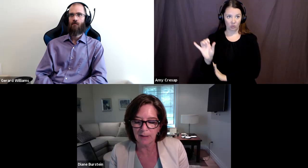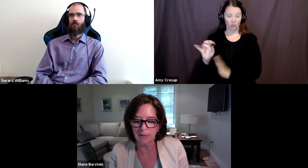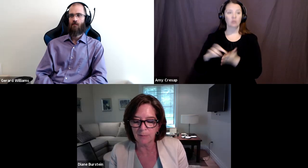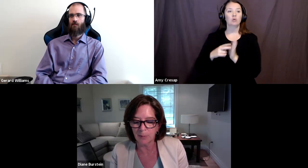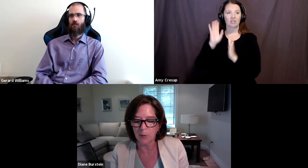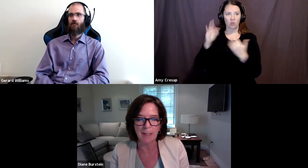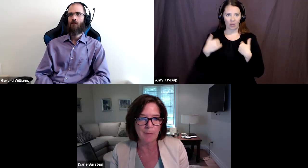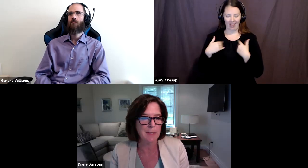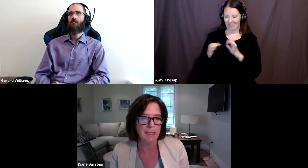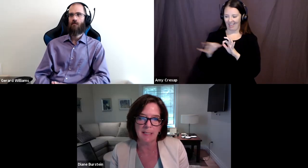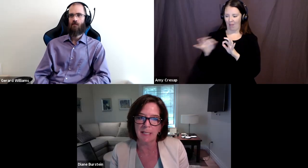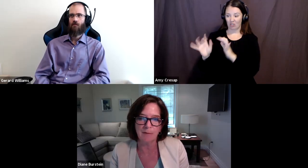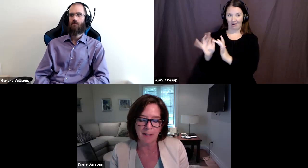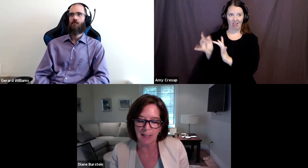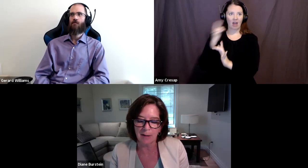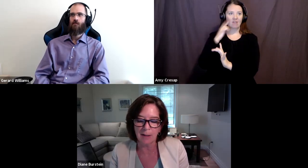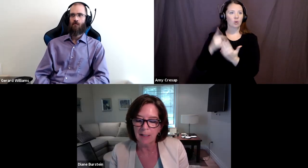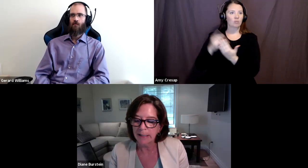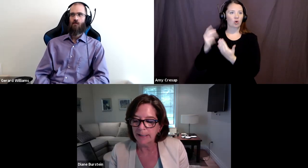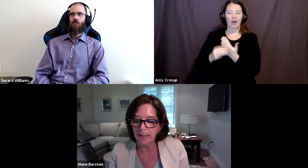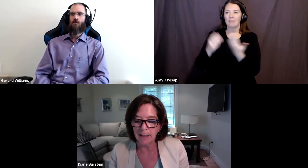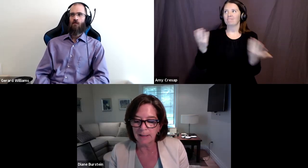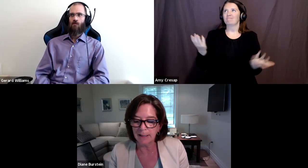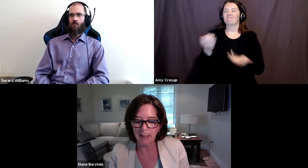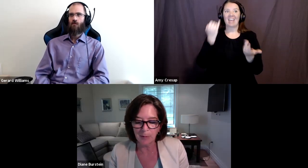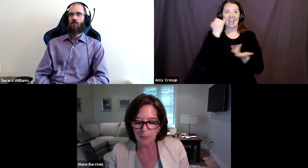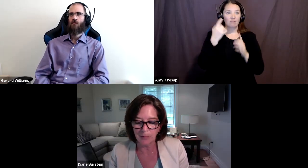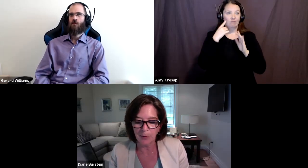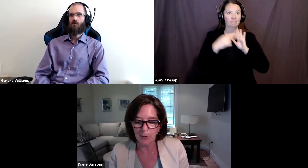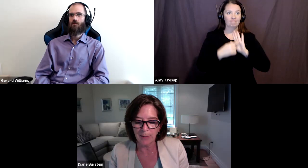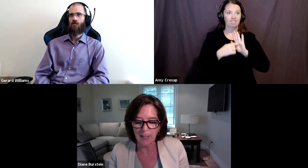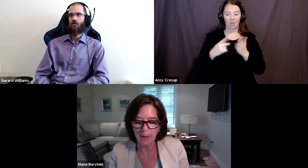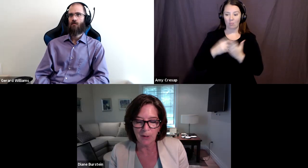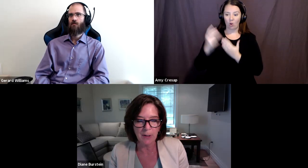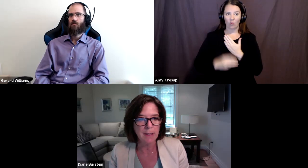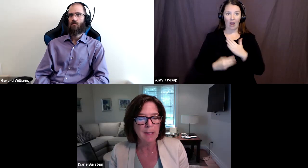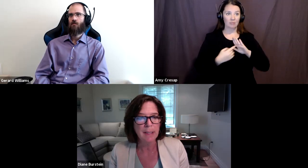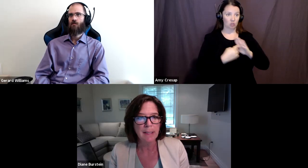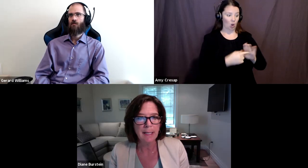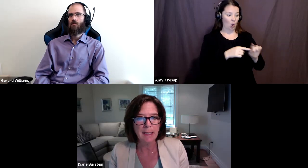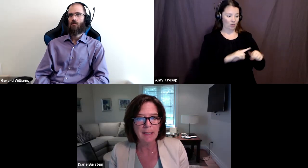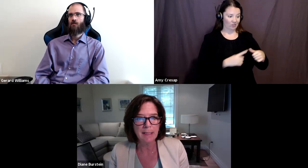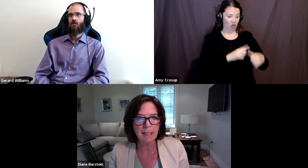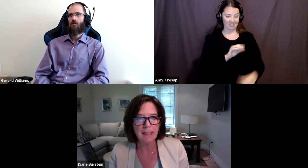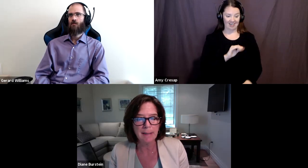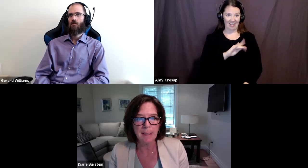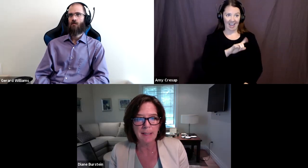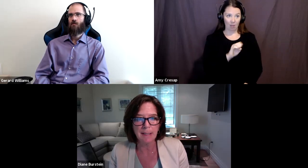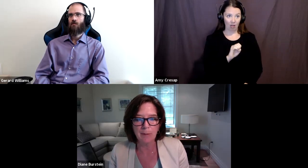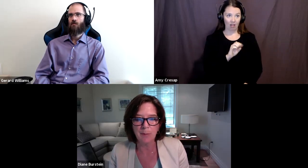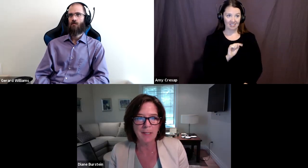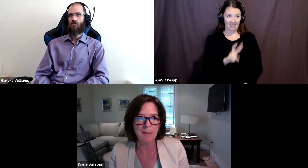of programs, let's say if it aired on a cable program network, and then it was picked up